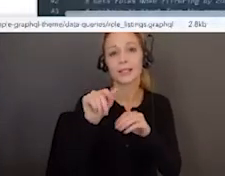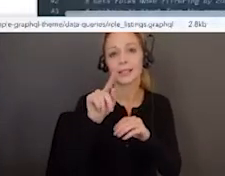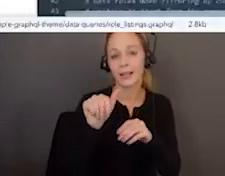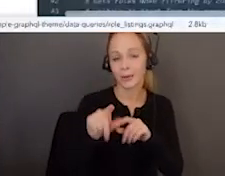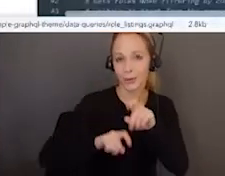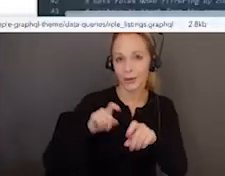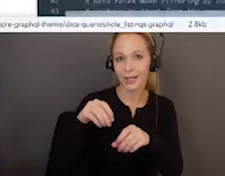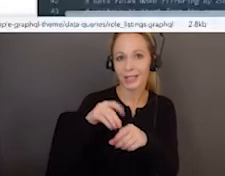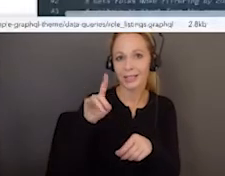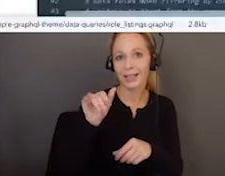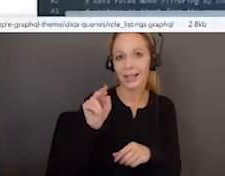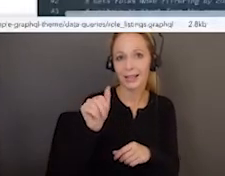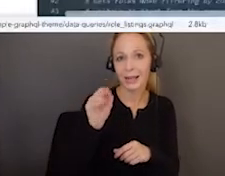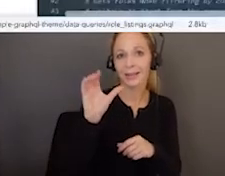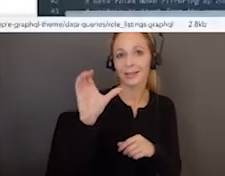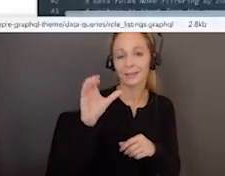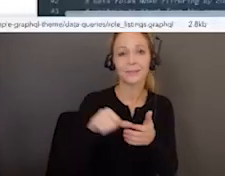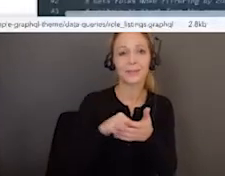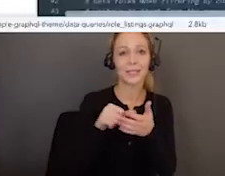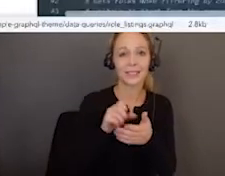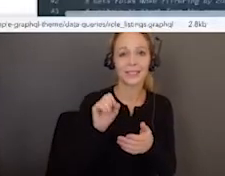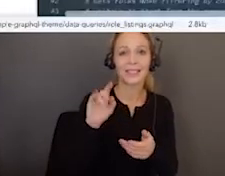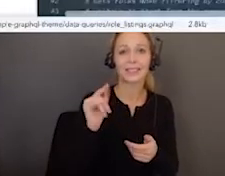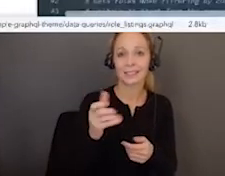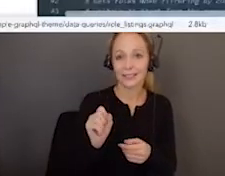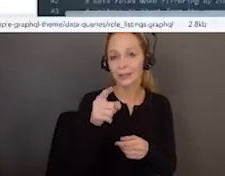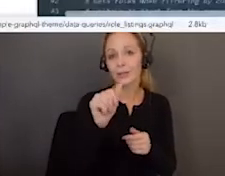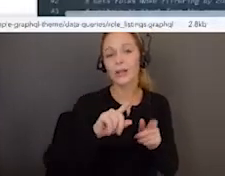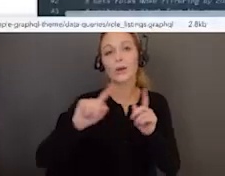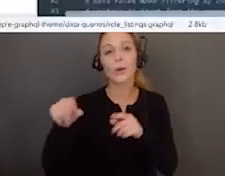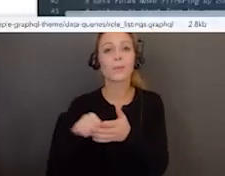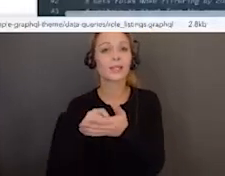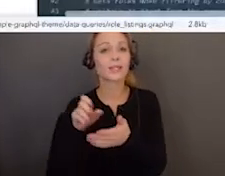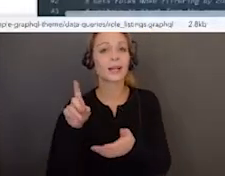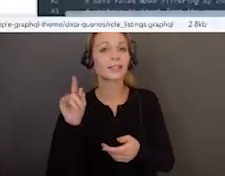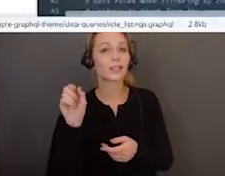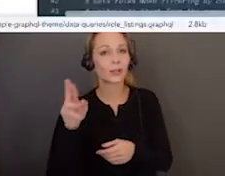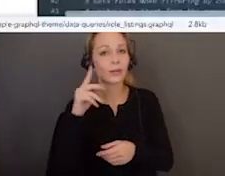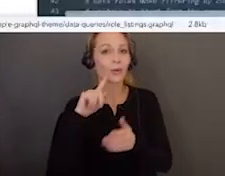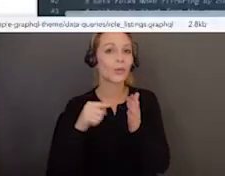THE DYNAMIC PAGES SECTION. SO IF WE GO OVER TO THE PAGE EDITOR FOR THE ROLES